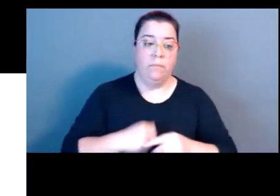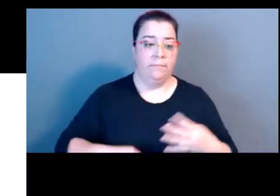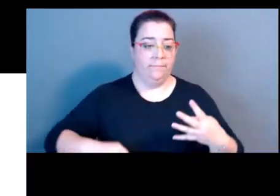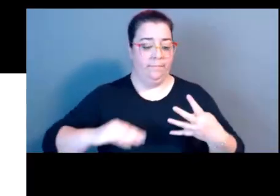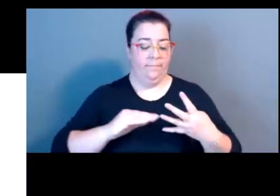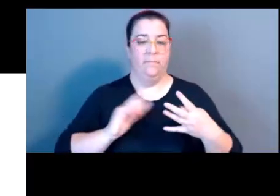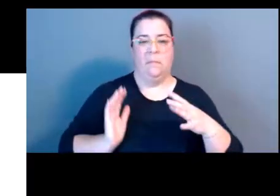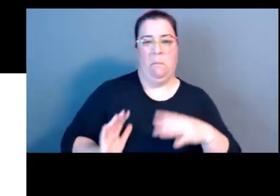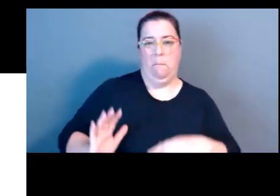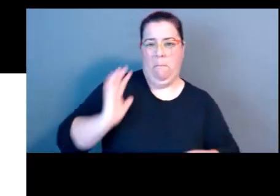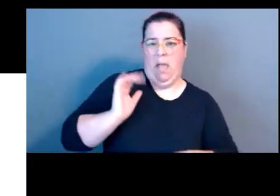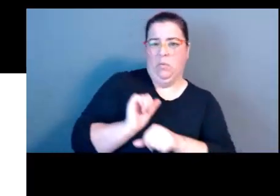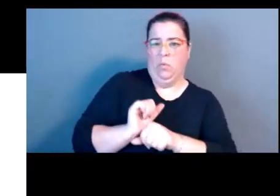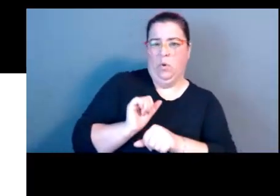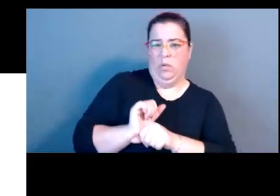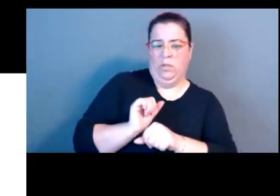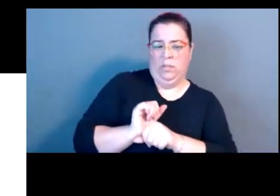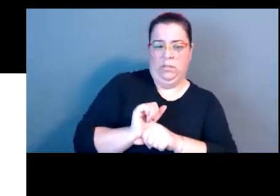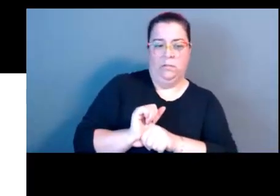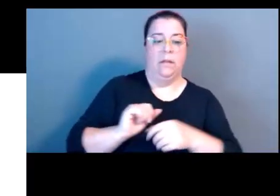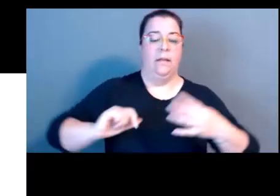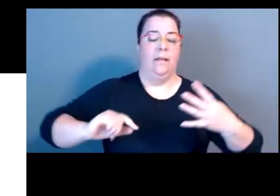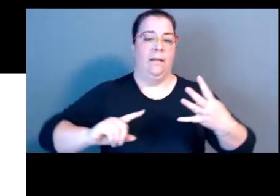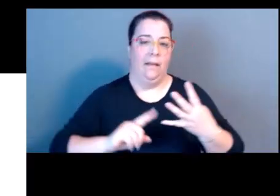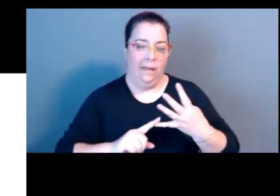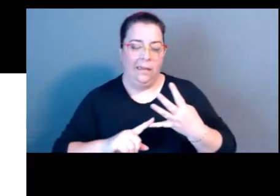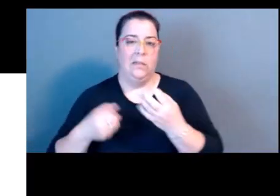as well as your supporting documents.